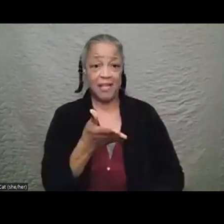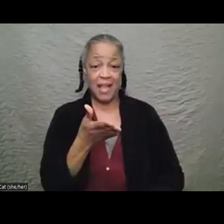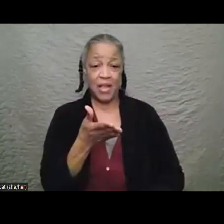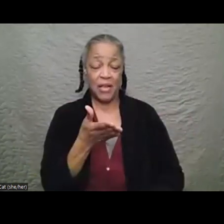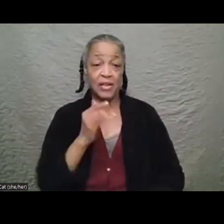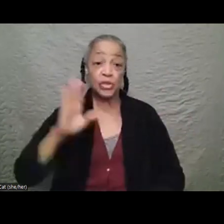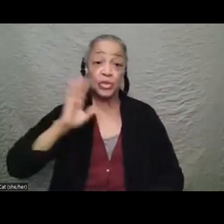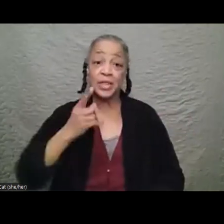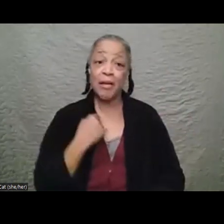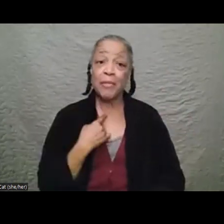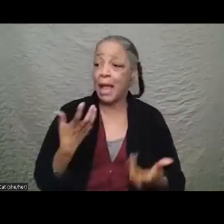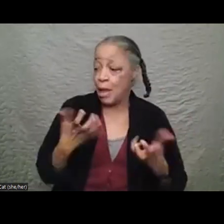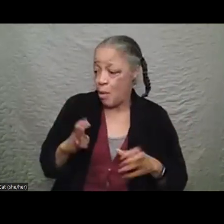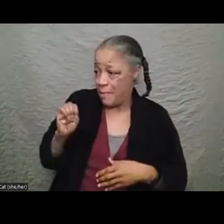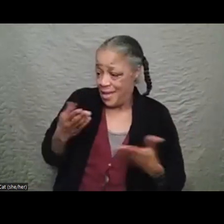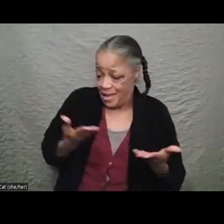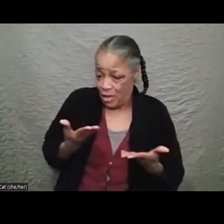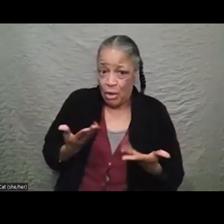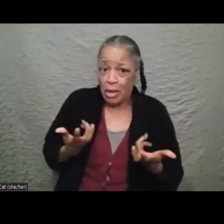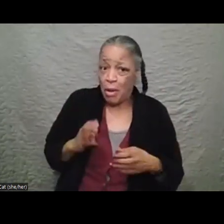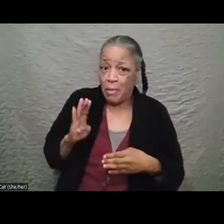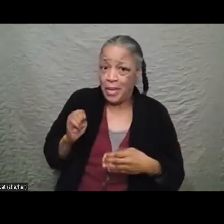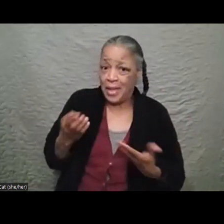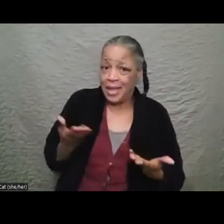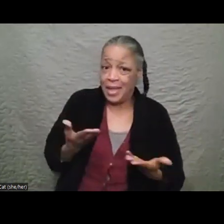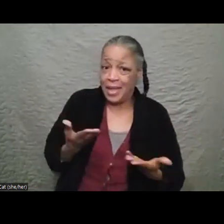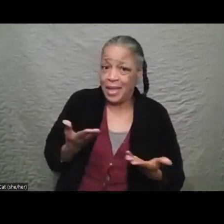me that I don't want to be here . What could I do?